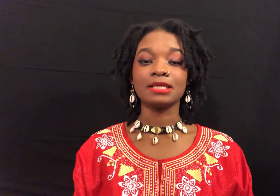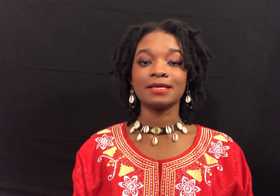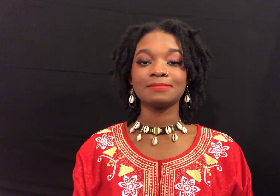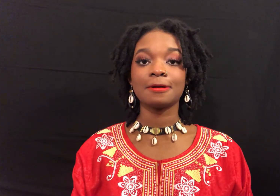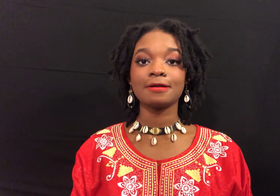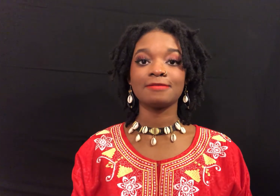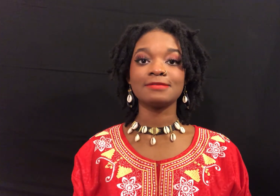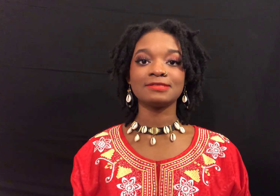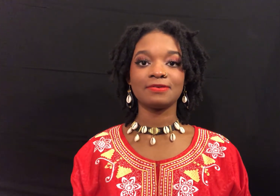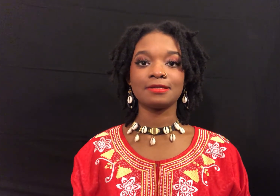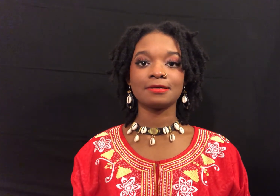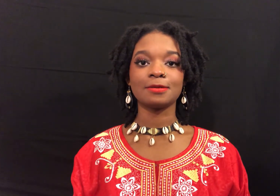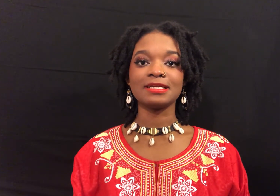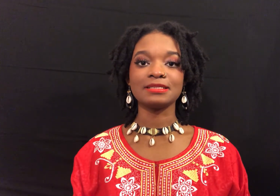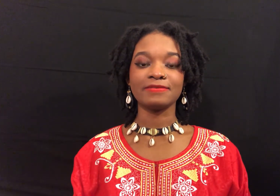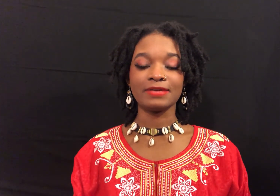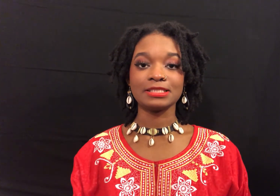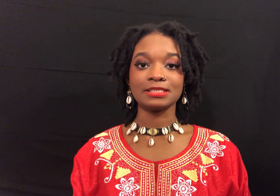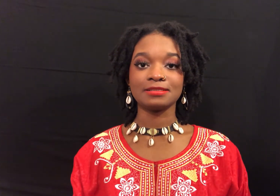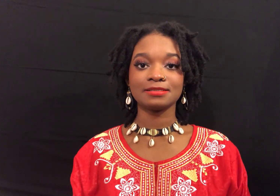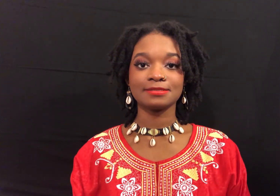The last part of this video is inventions.